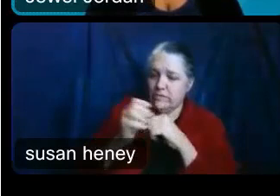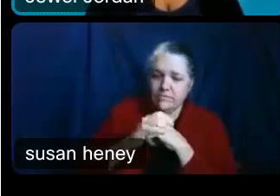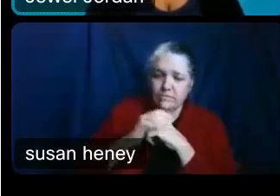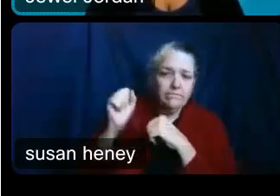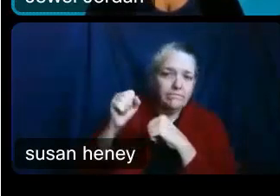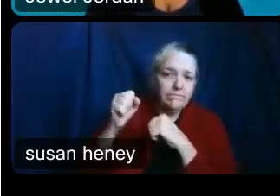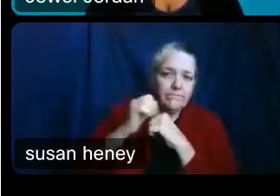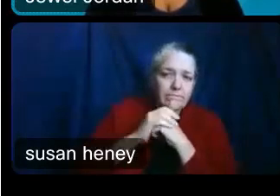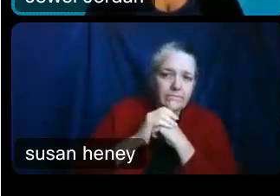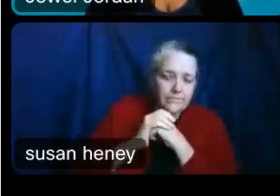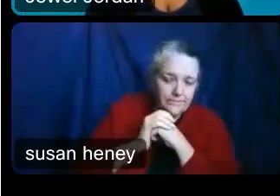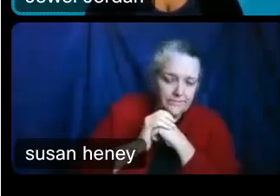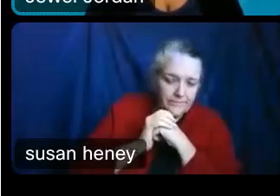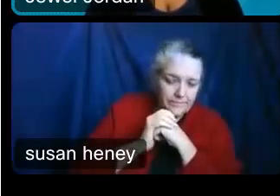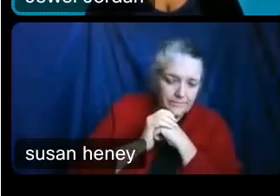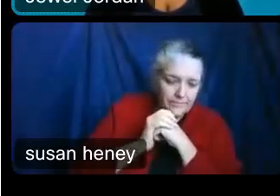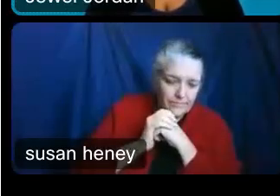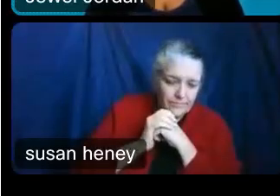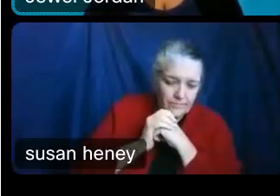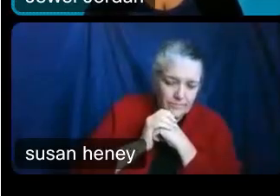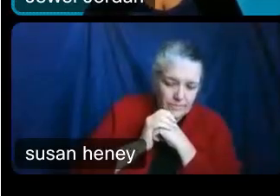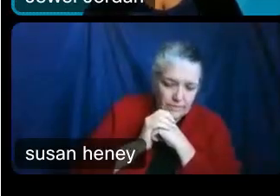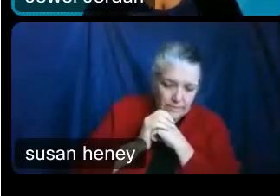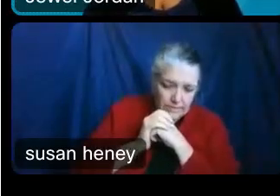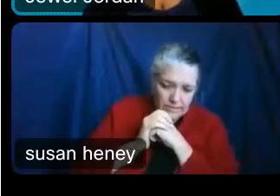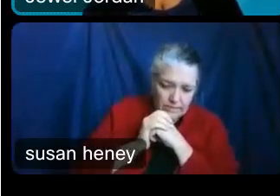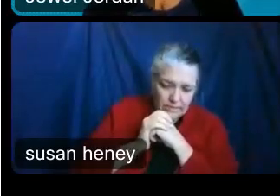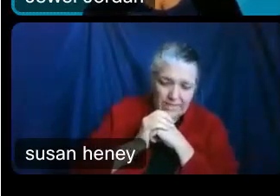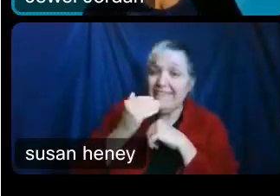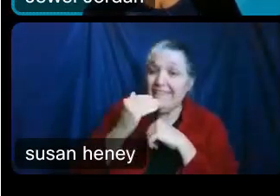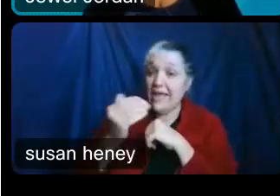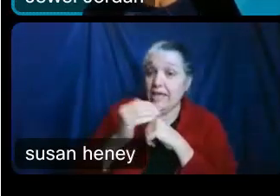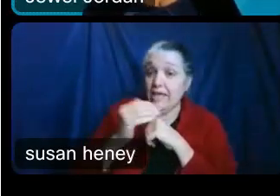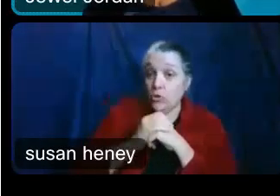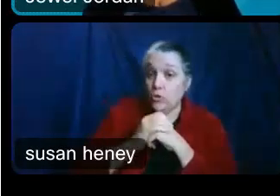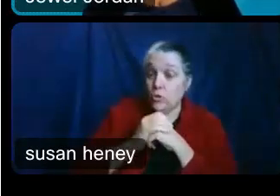Jewel Jordan: Thank you so much, Isaiah, for your question. And thank you Mike for